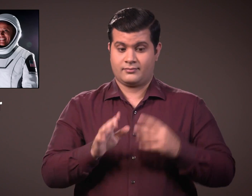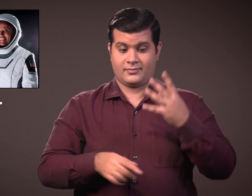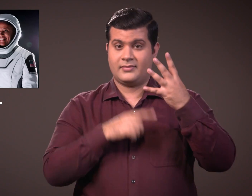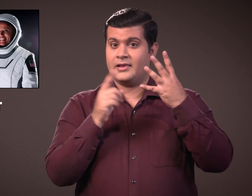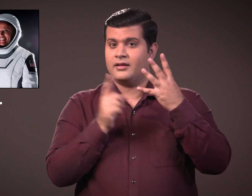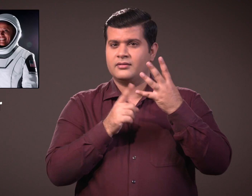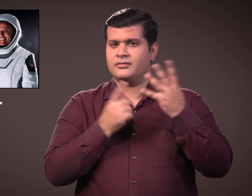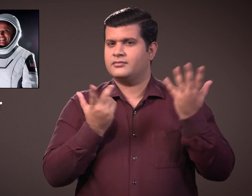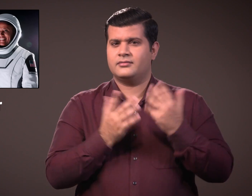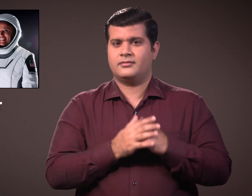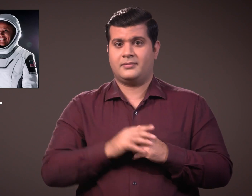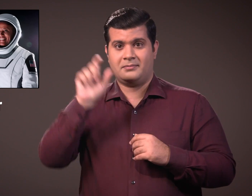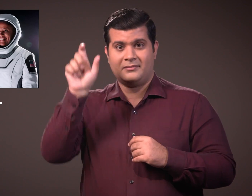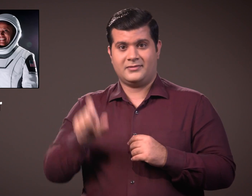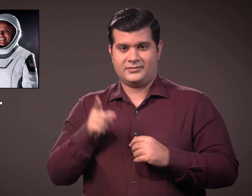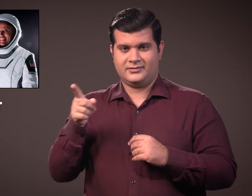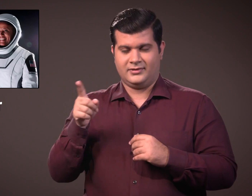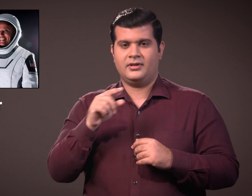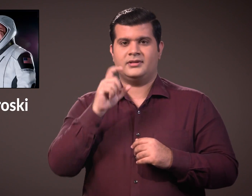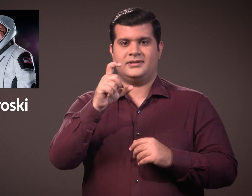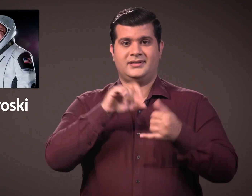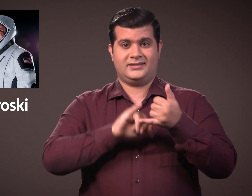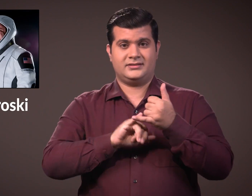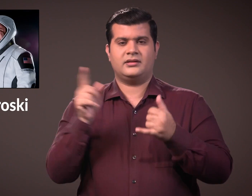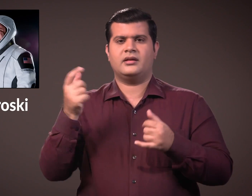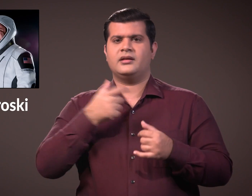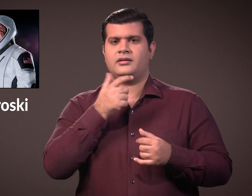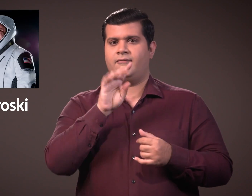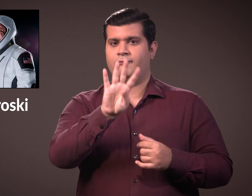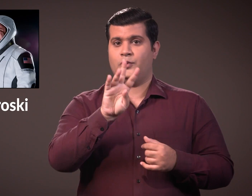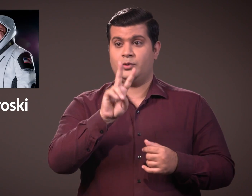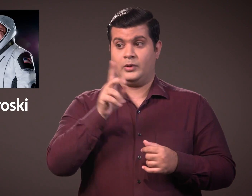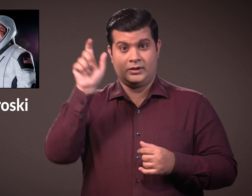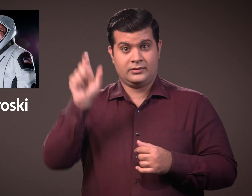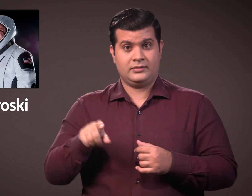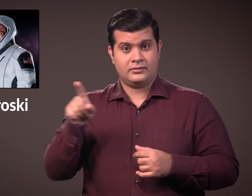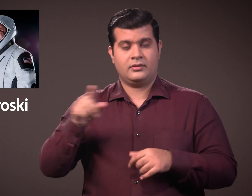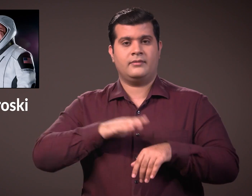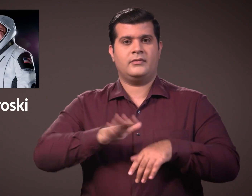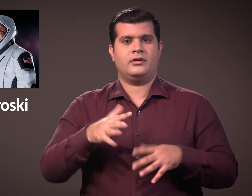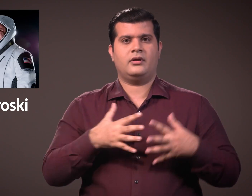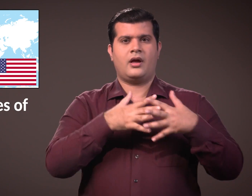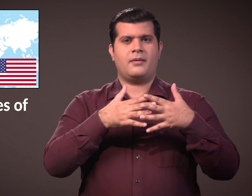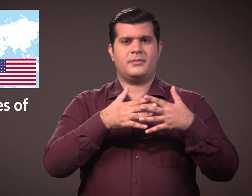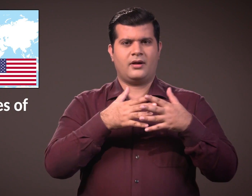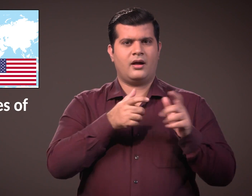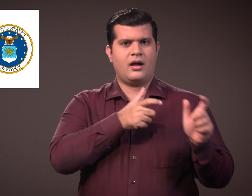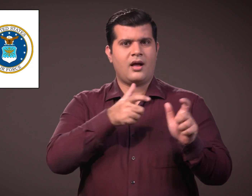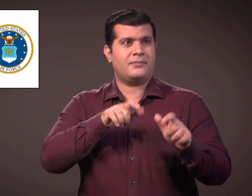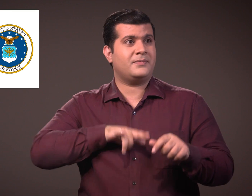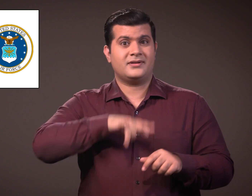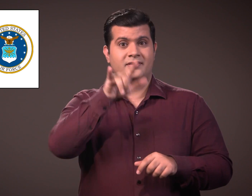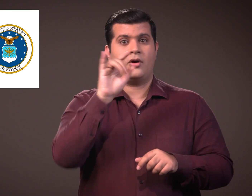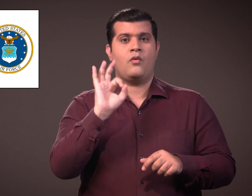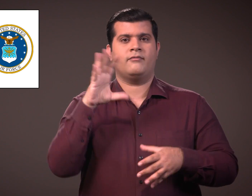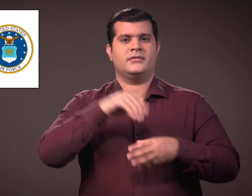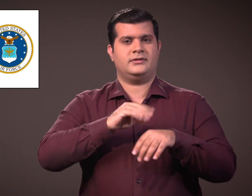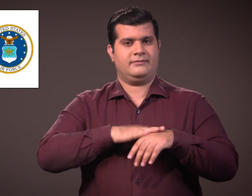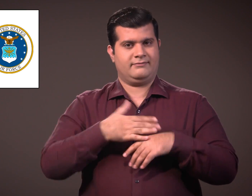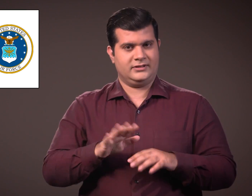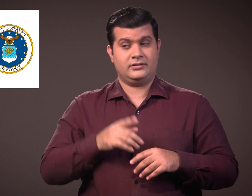The last person is Chris Sembroski aged 42 who was an ex-Air Force officer in the US.